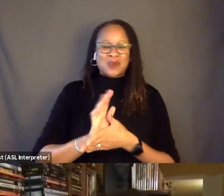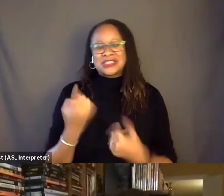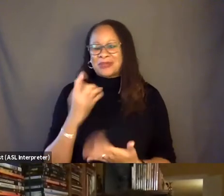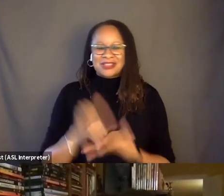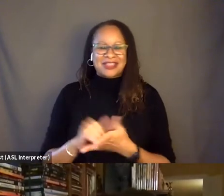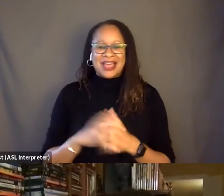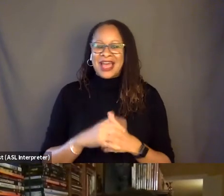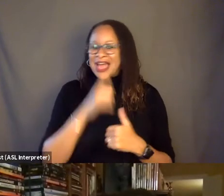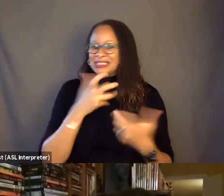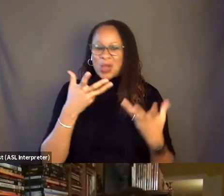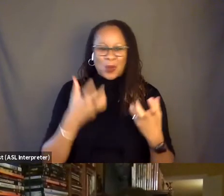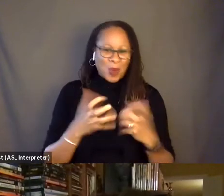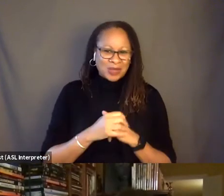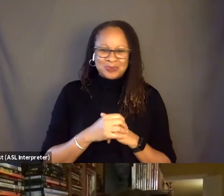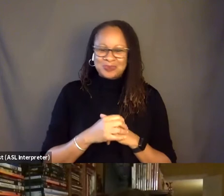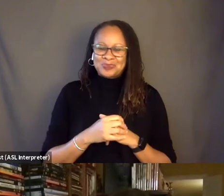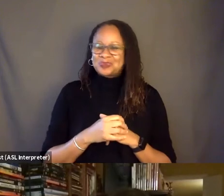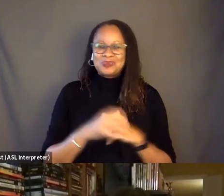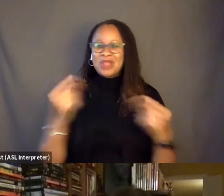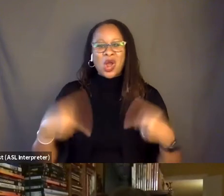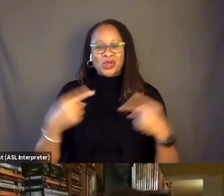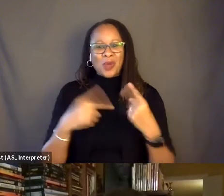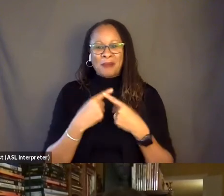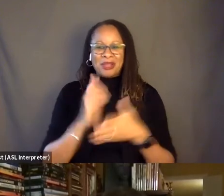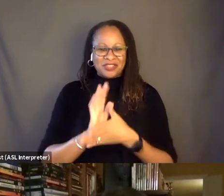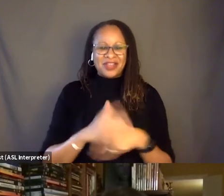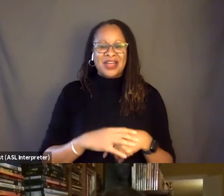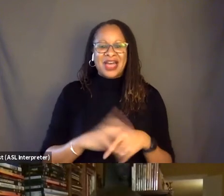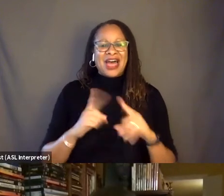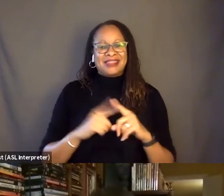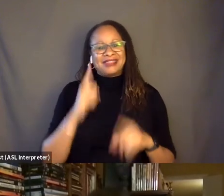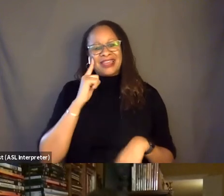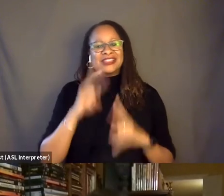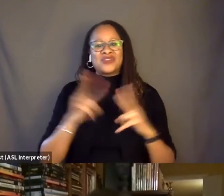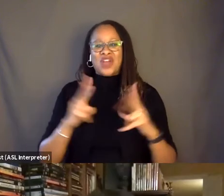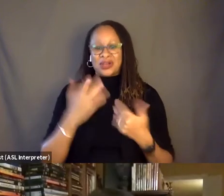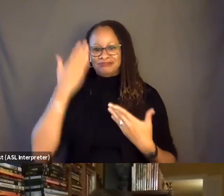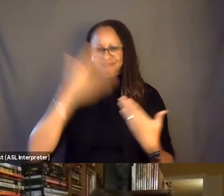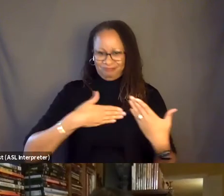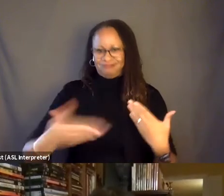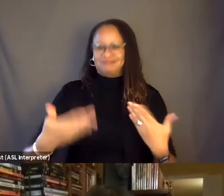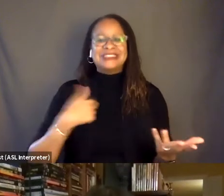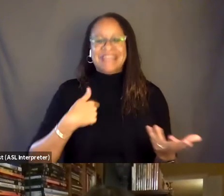I didn't want to, like, I just didn't want to argue about the film, but I was, I think very like upfront. I said, "Yeah, I did, I'm sorry.